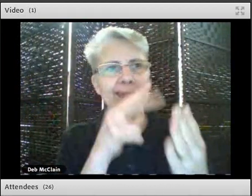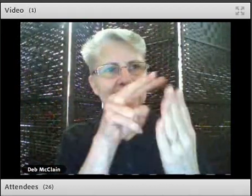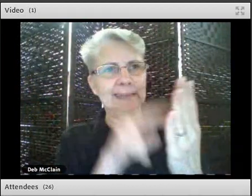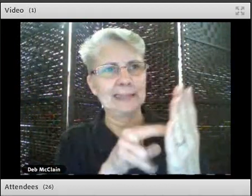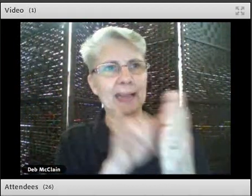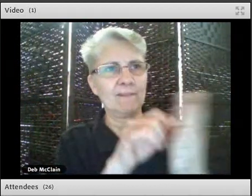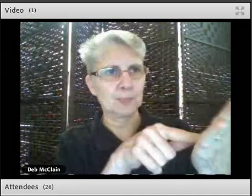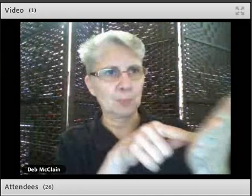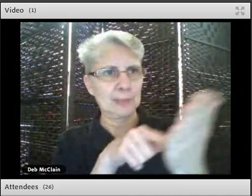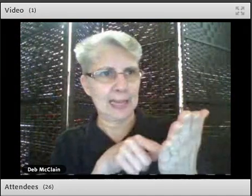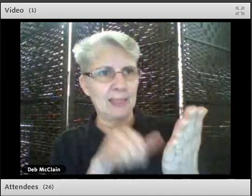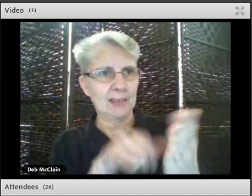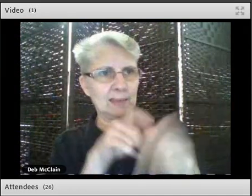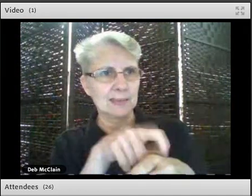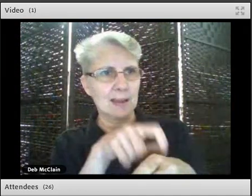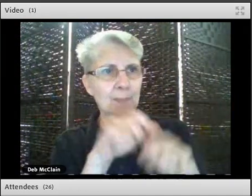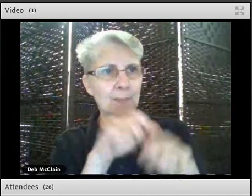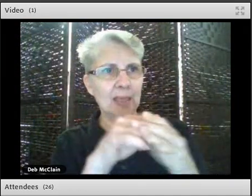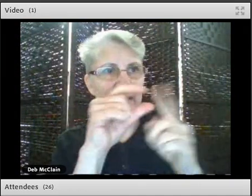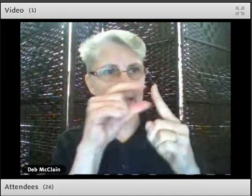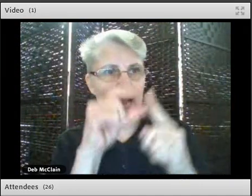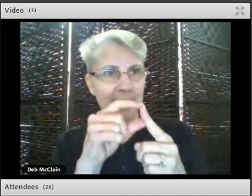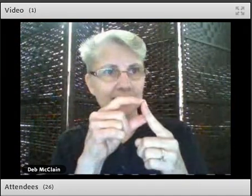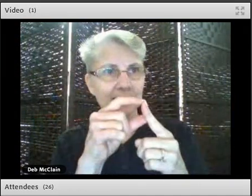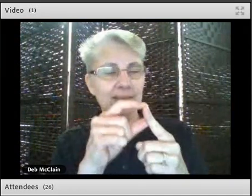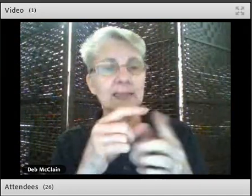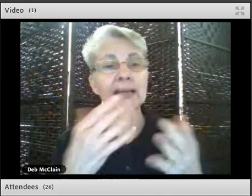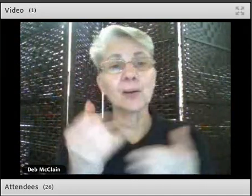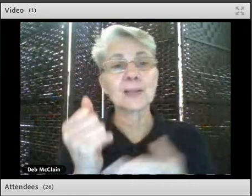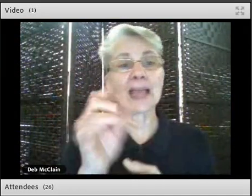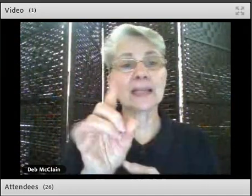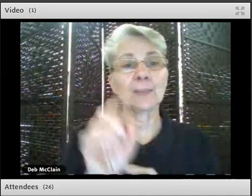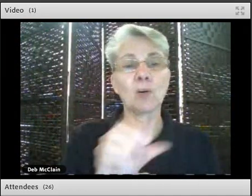but I followed the abbreviation standard that RDA wants us to use.